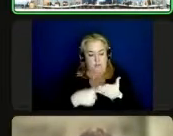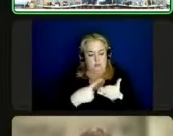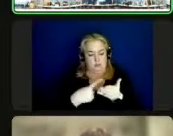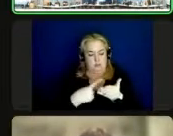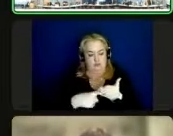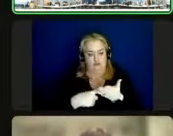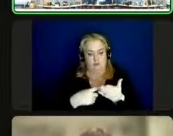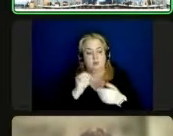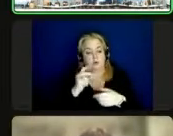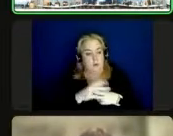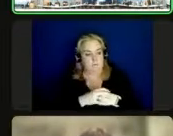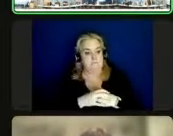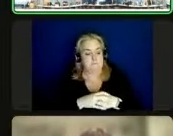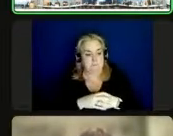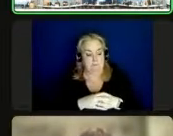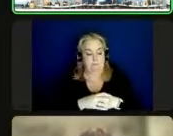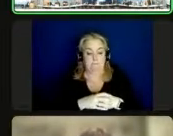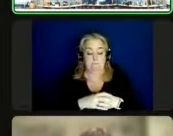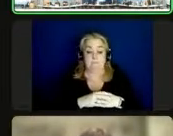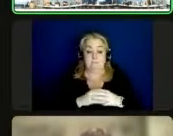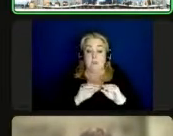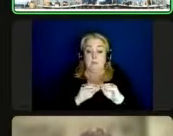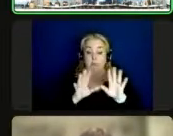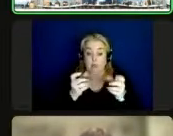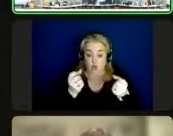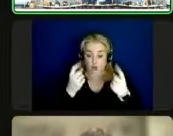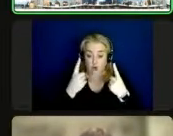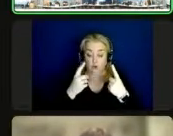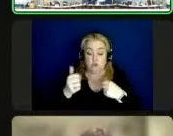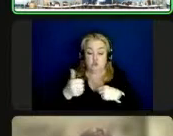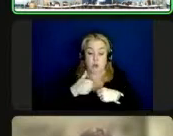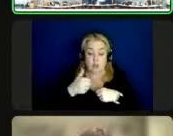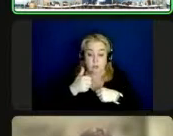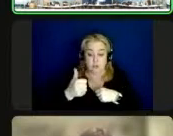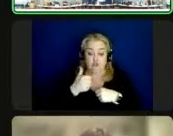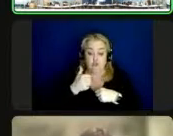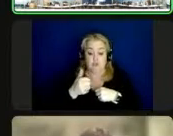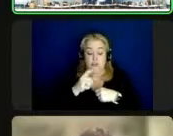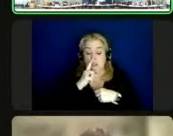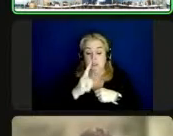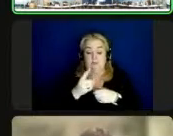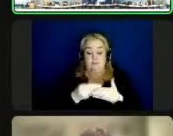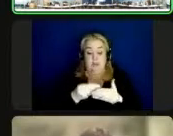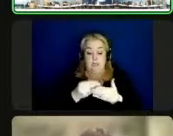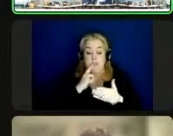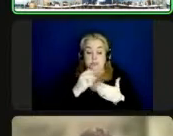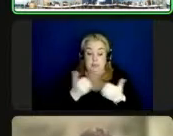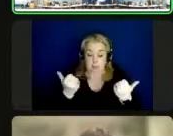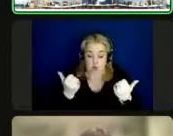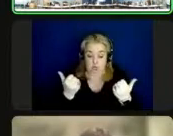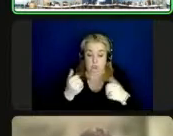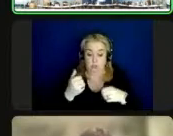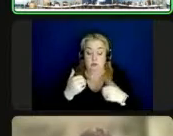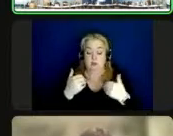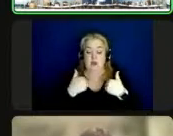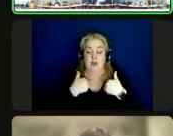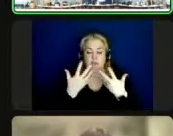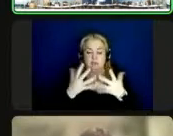ONE THAT WAS PRESENTED TO US OR KE WHAT OTHER ONE? SO THAT WAS THE END OF THAT DISCUSSION KNOWING THAT THERE'S